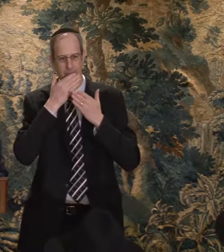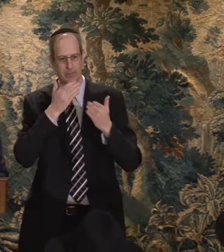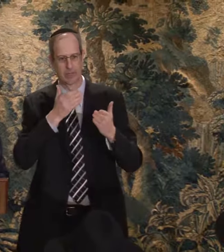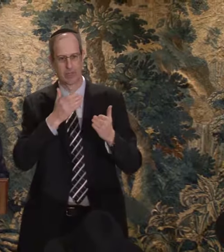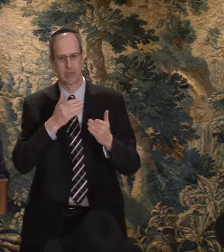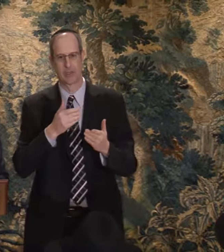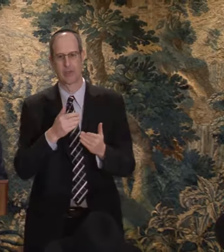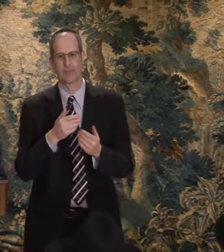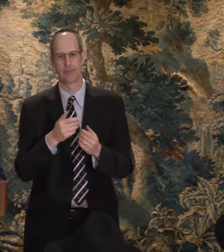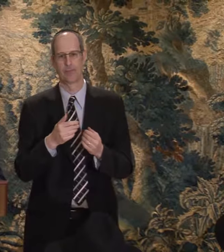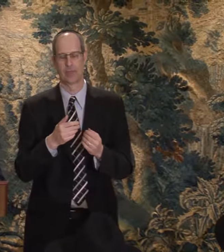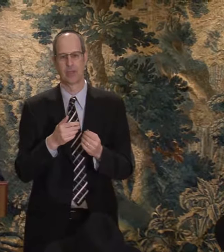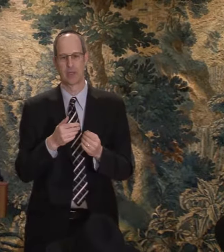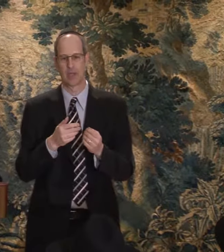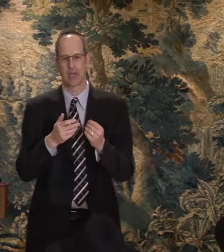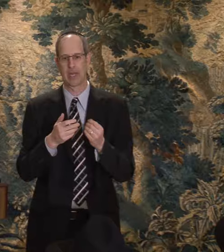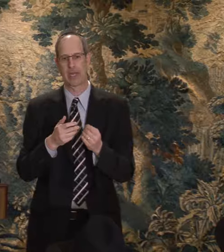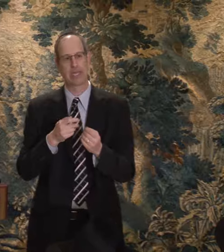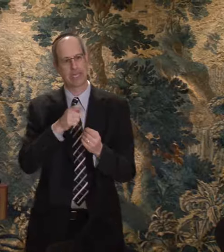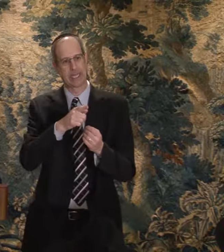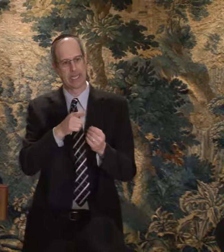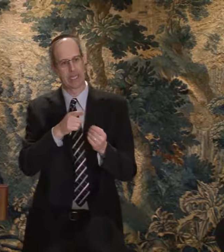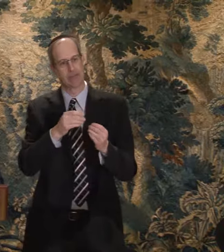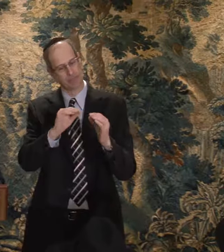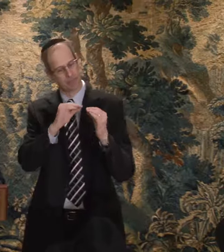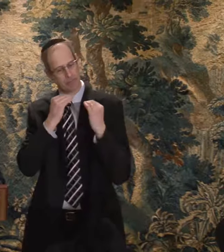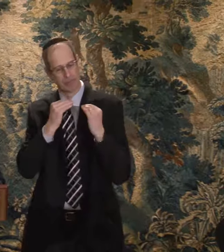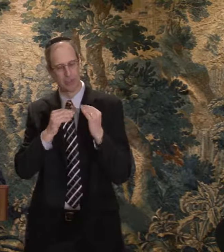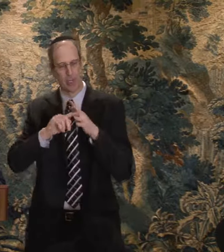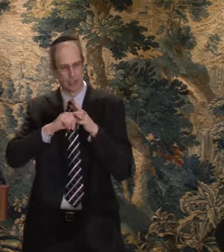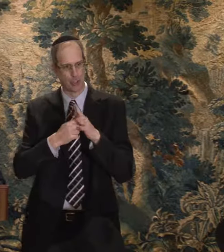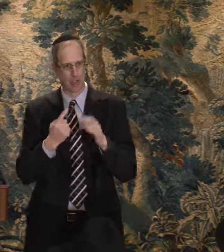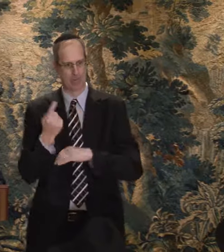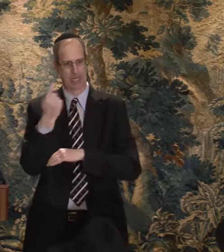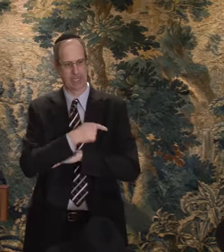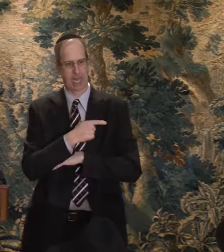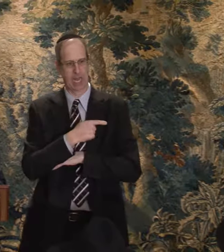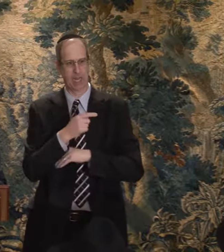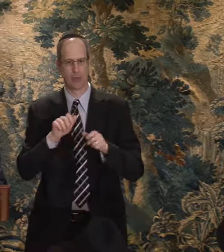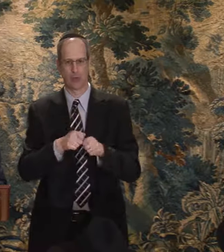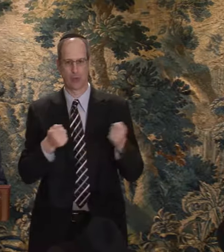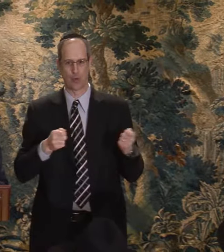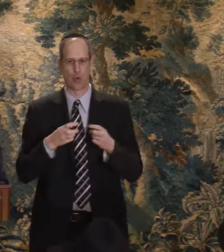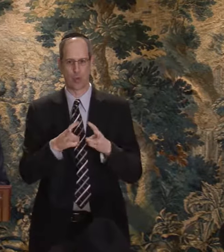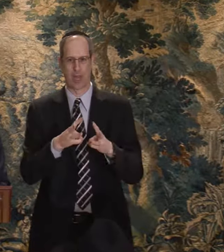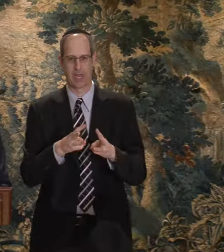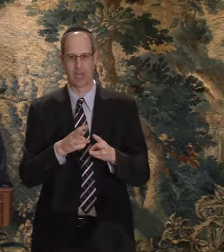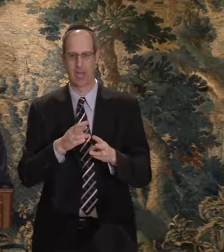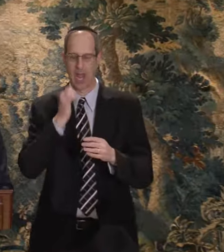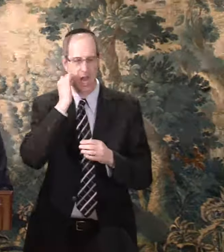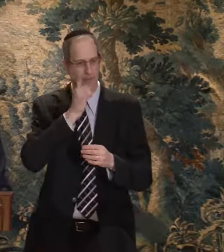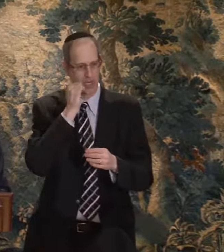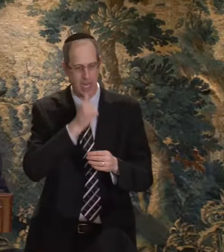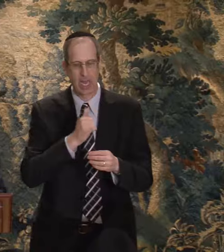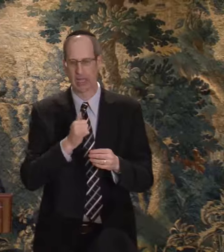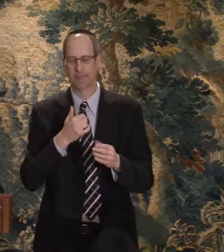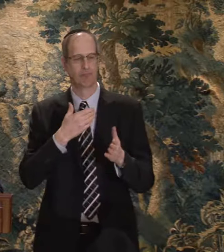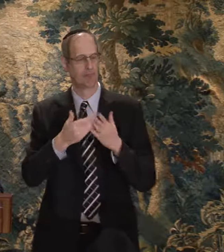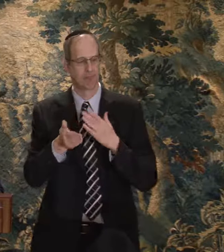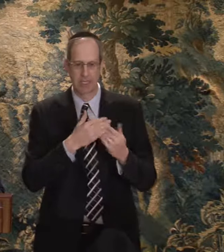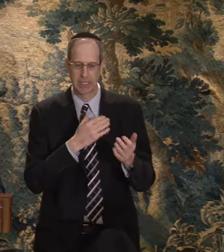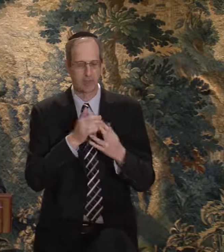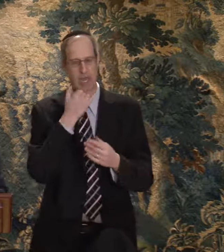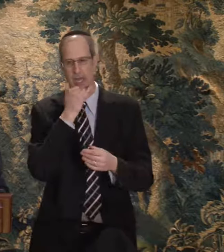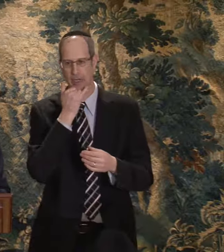to start my day that's right away every day rain or shine or snow six o'clock in